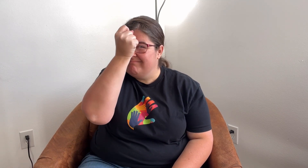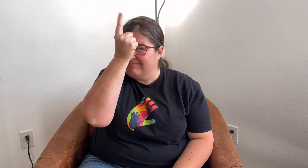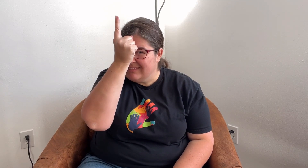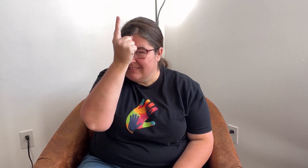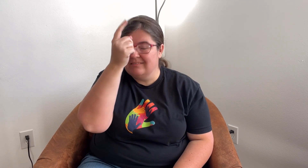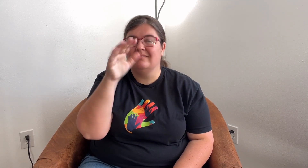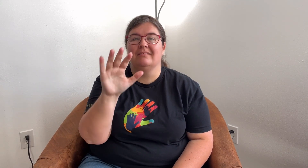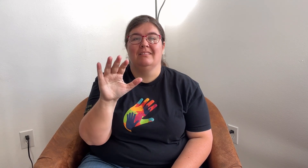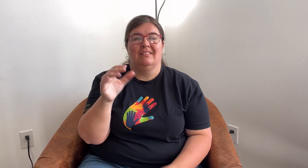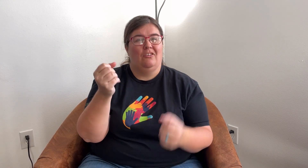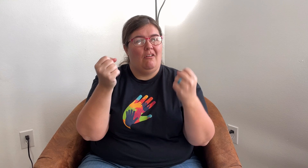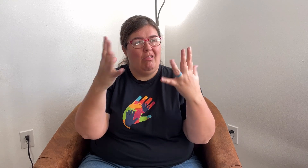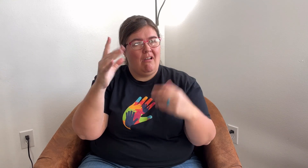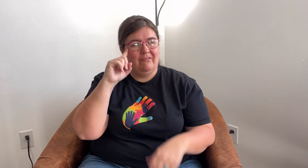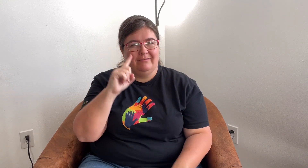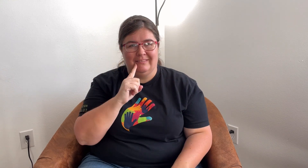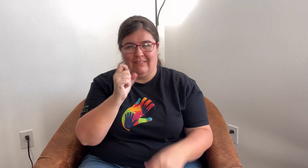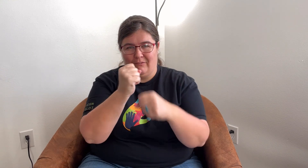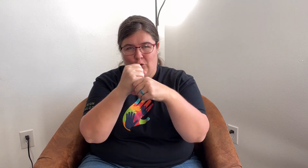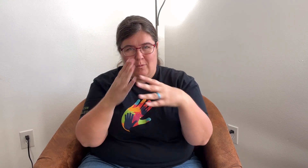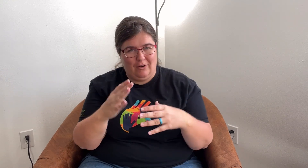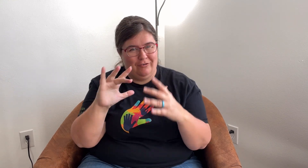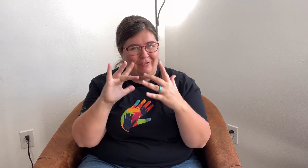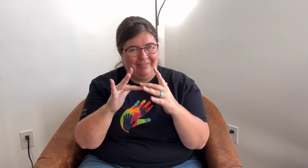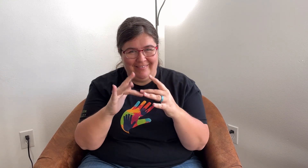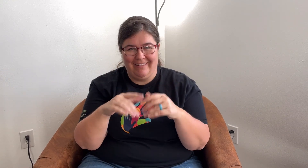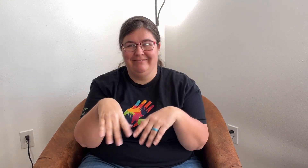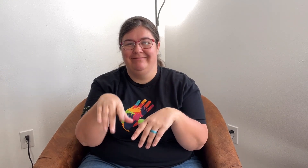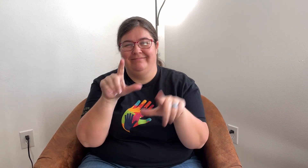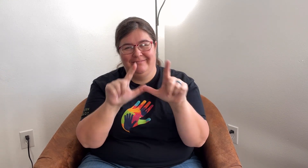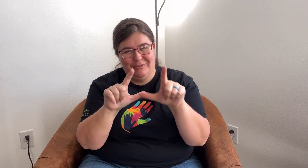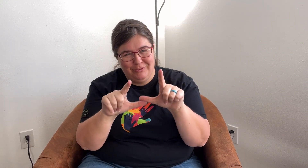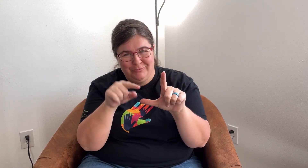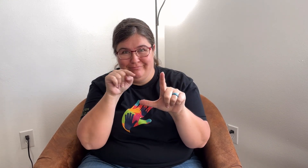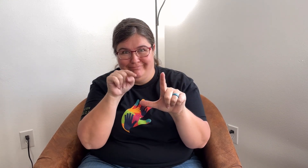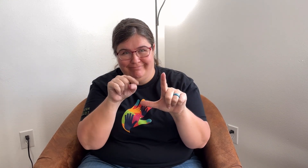Now let me just say that I get it, I get that a lot of Deaf creators online,